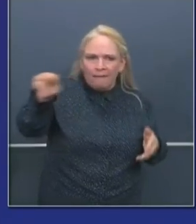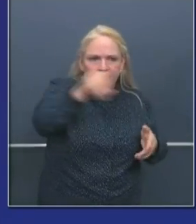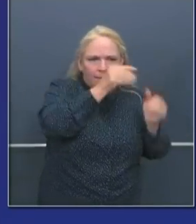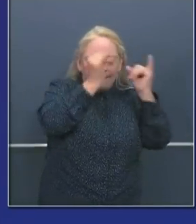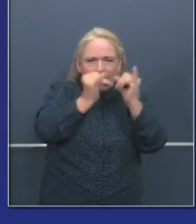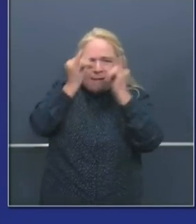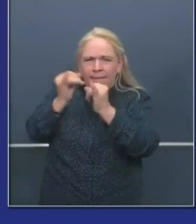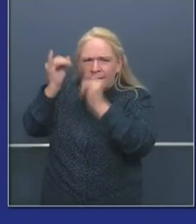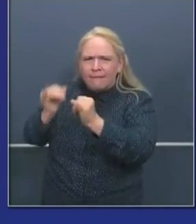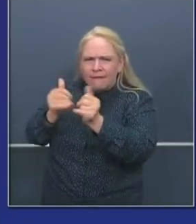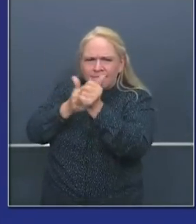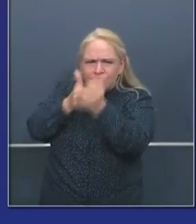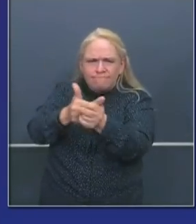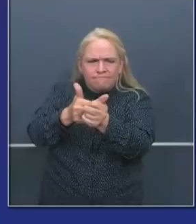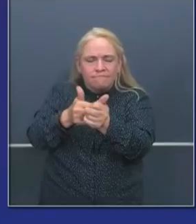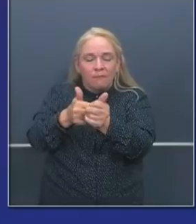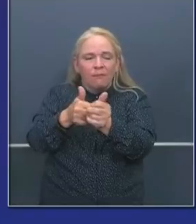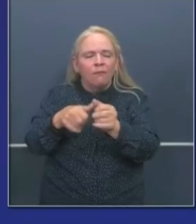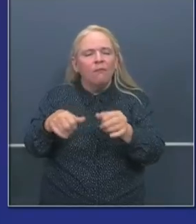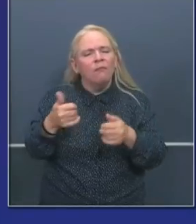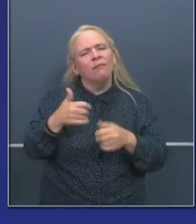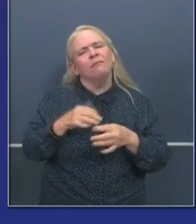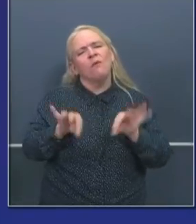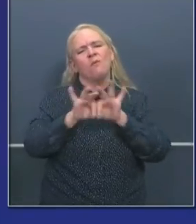BOP TO EACH AND EVERY ONE OF